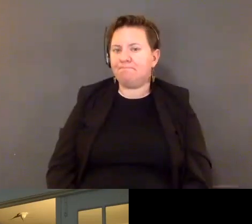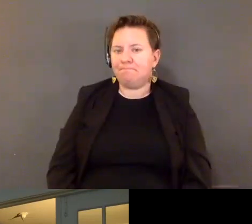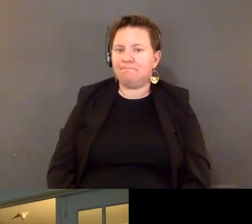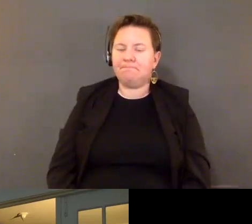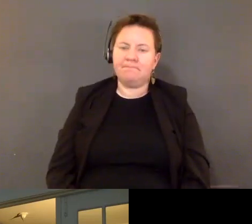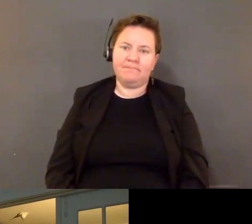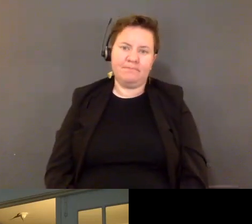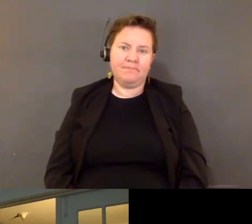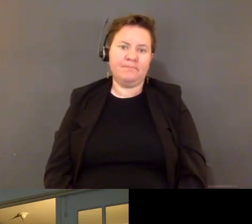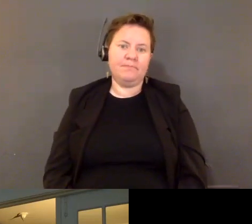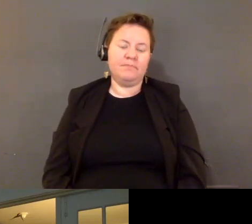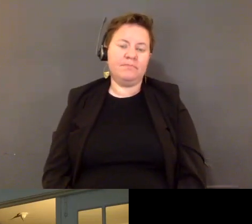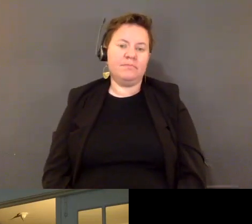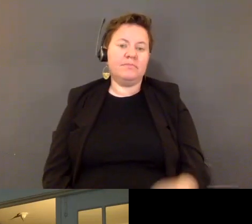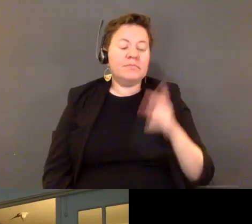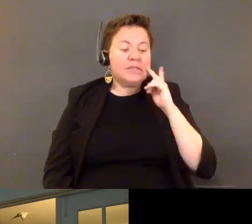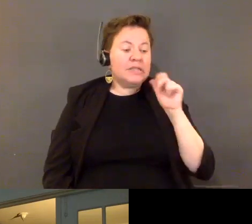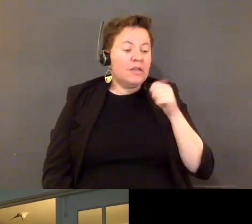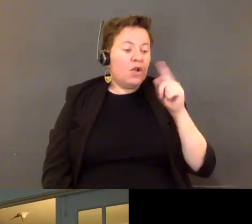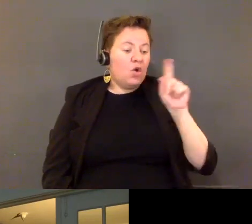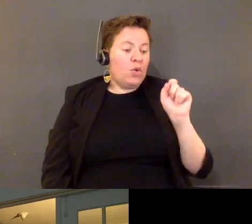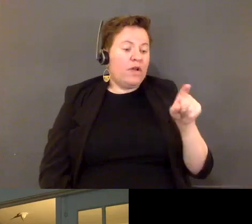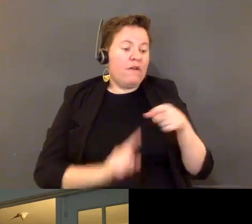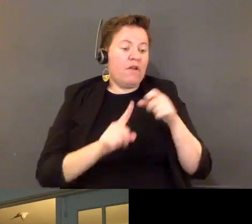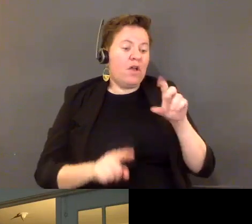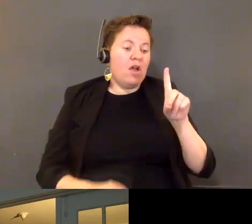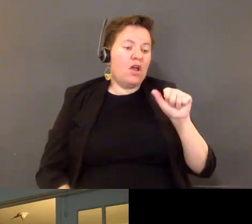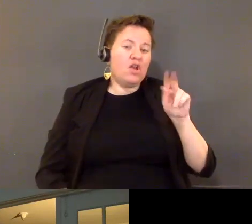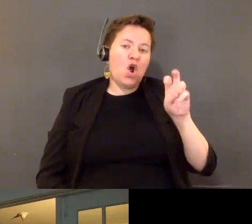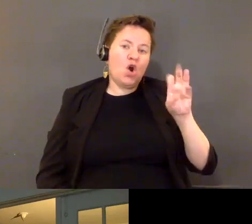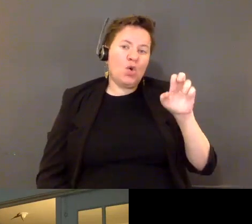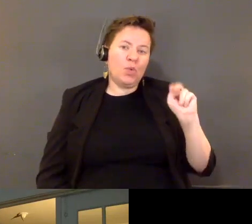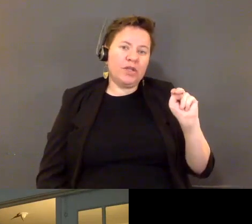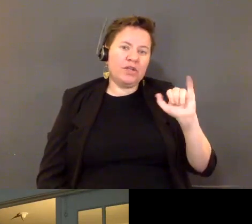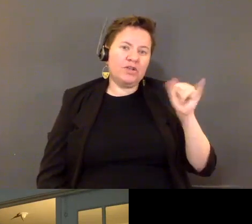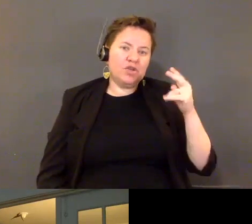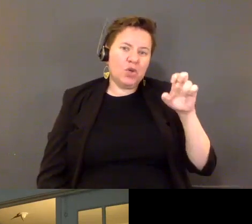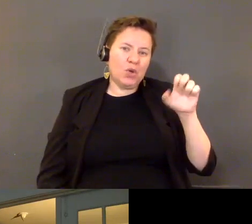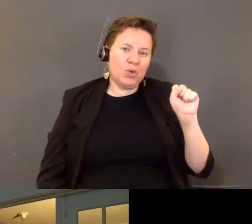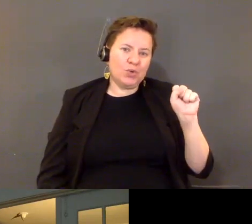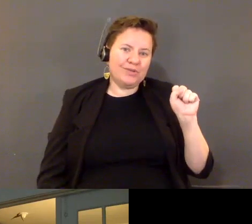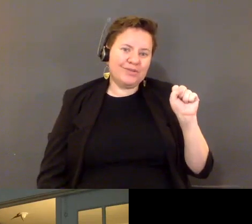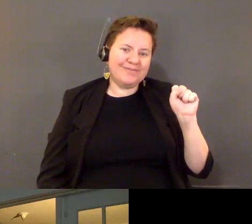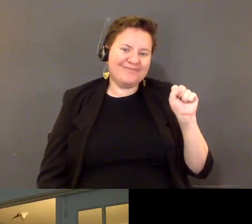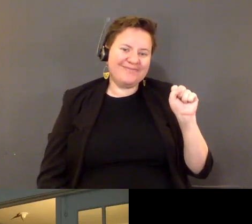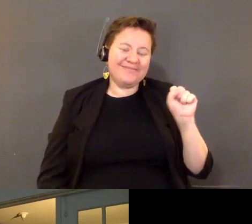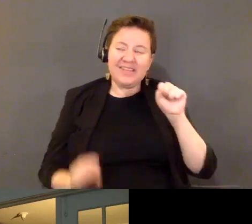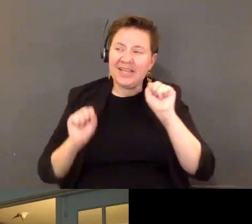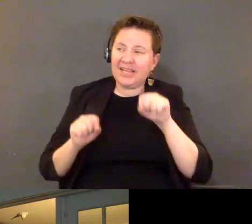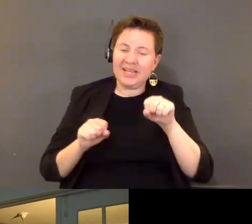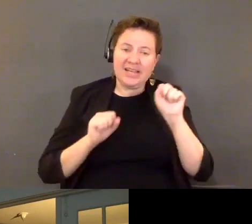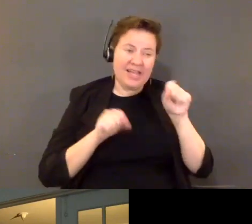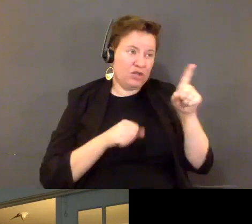uh let's see there's a question from darwin jones who says can you discuss the vulnerability of